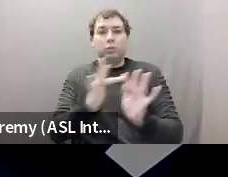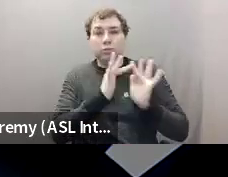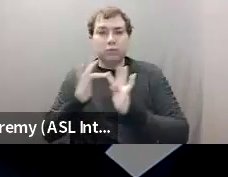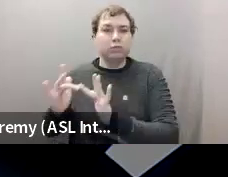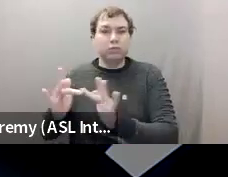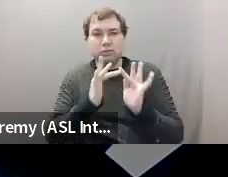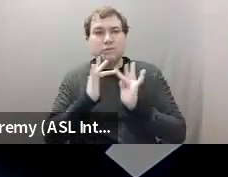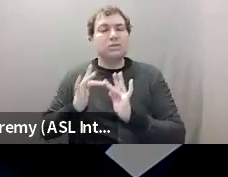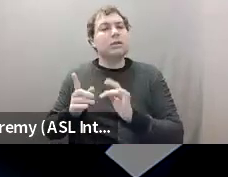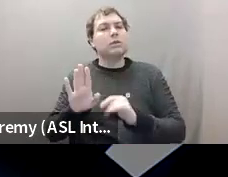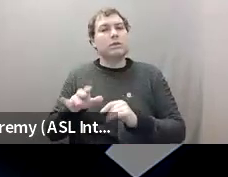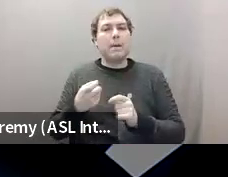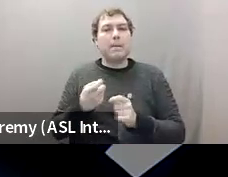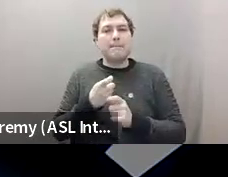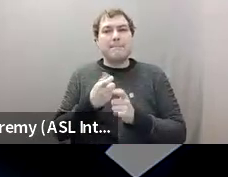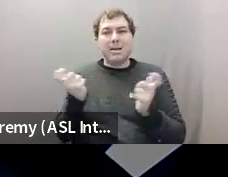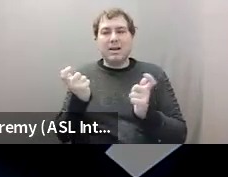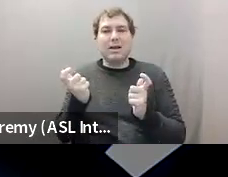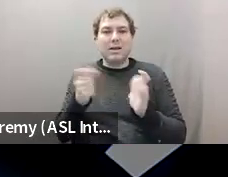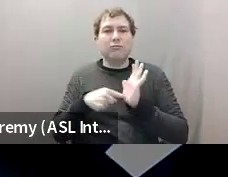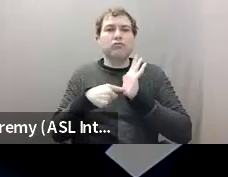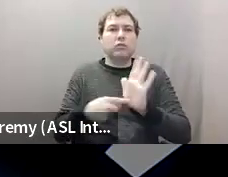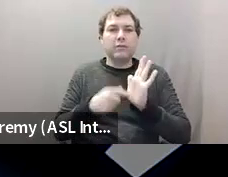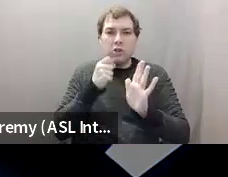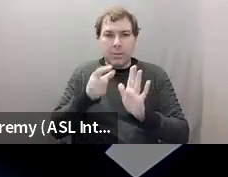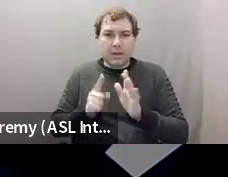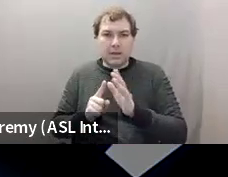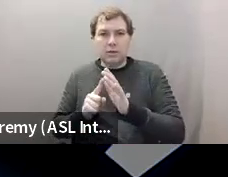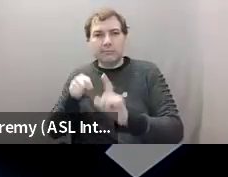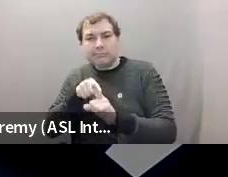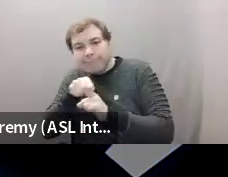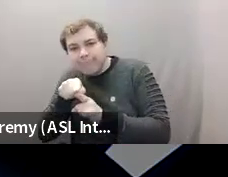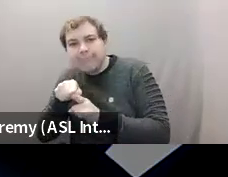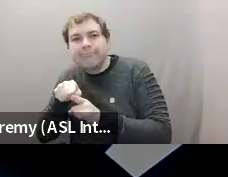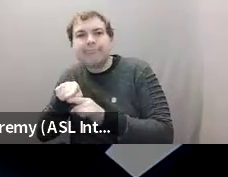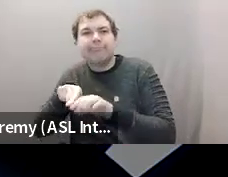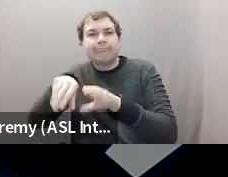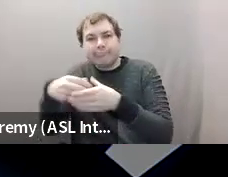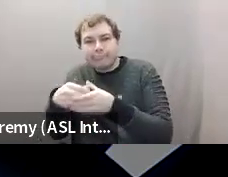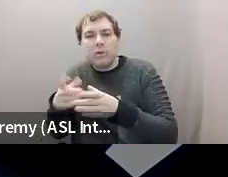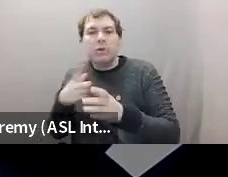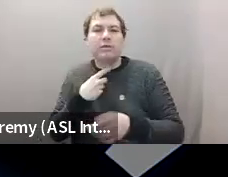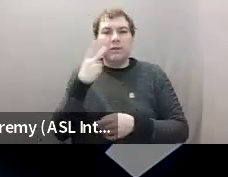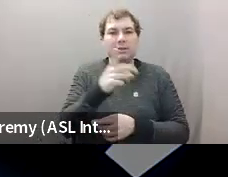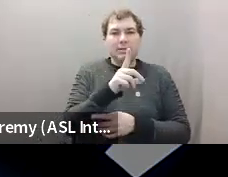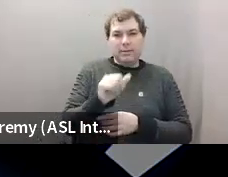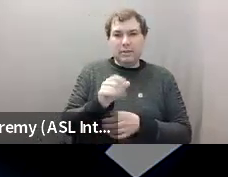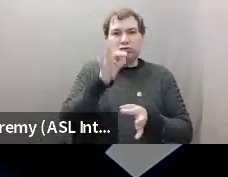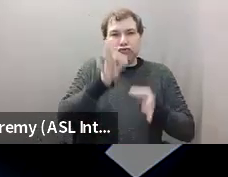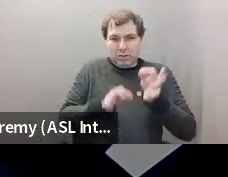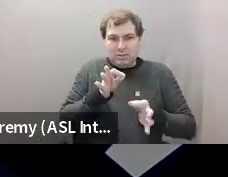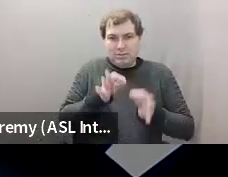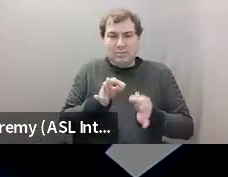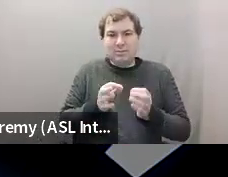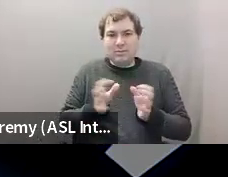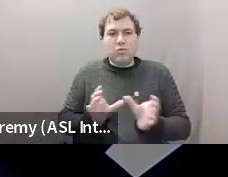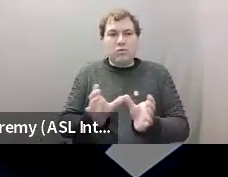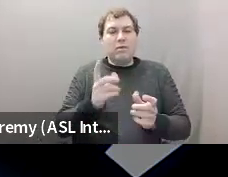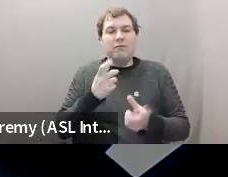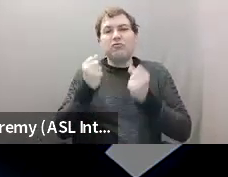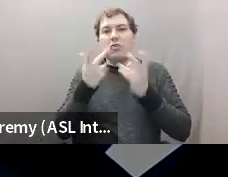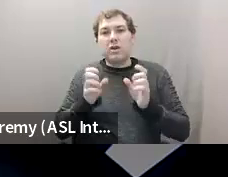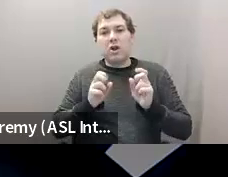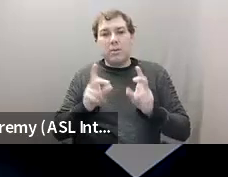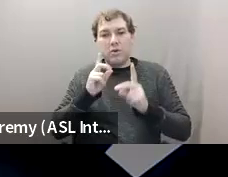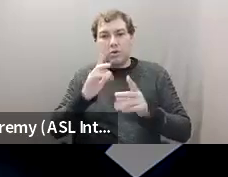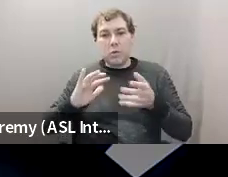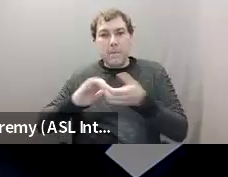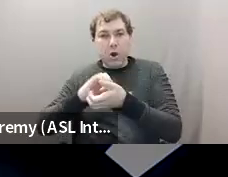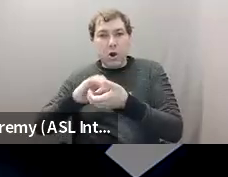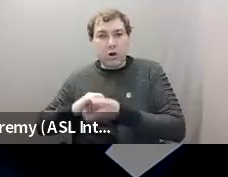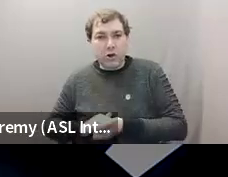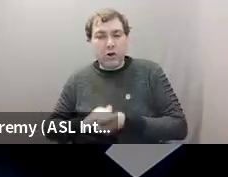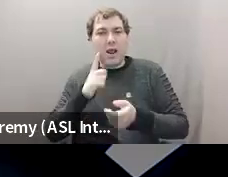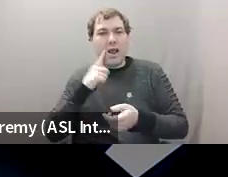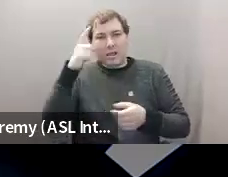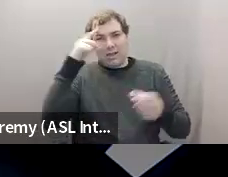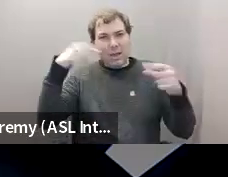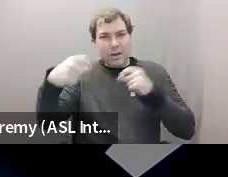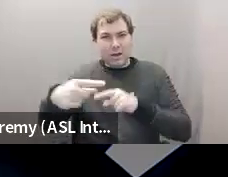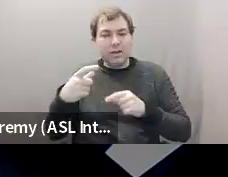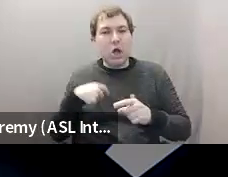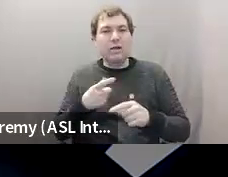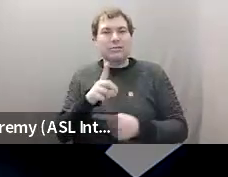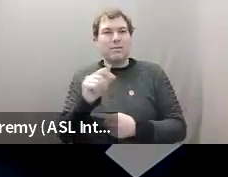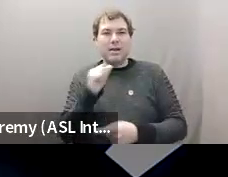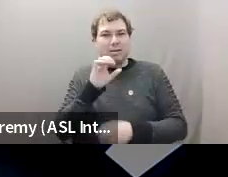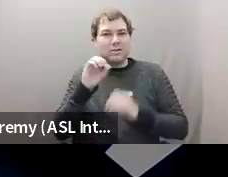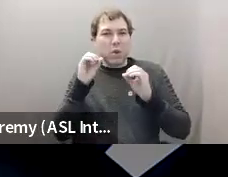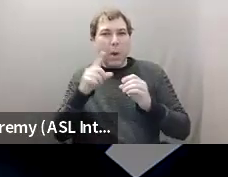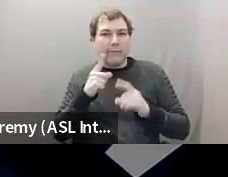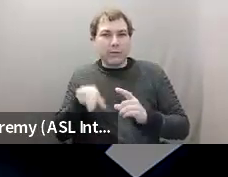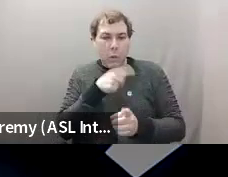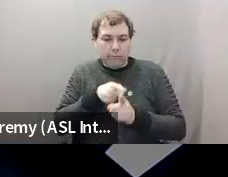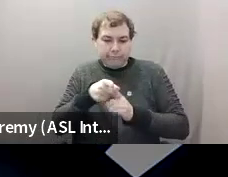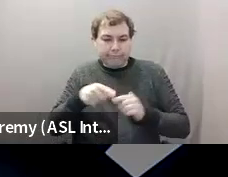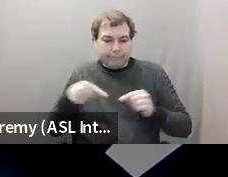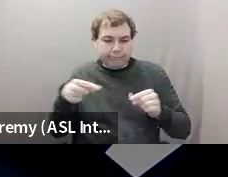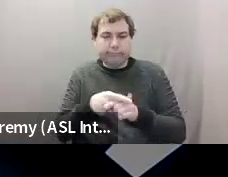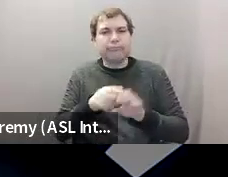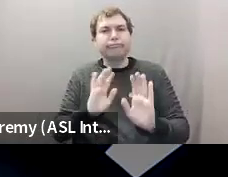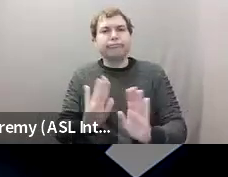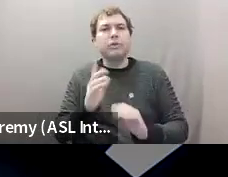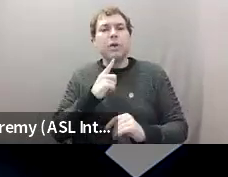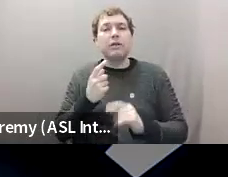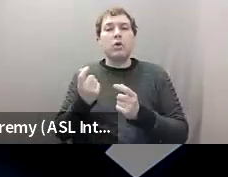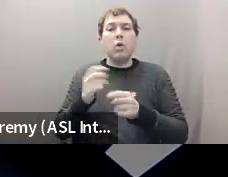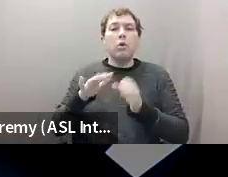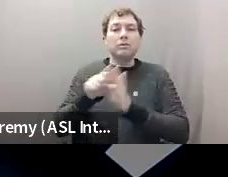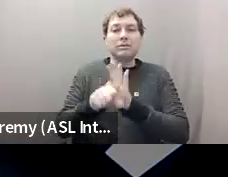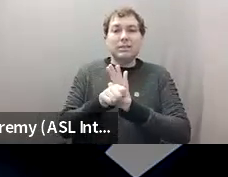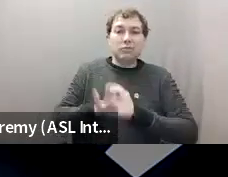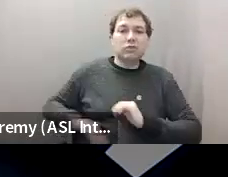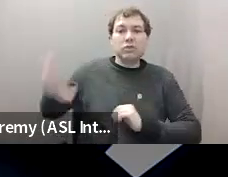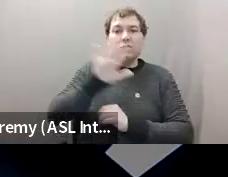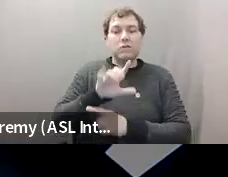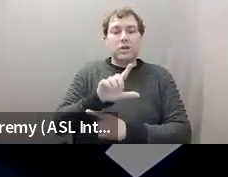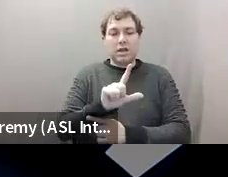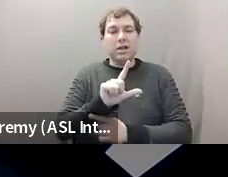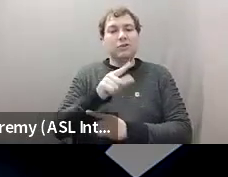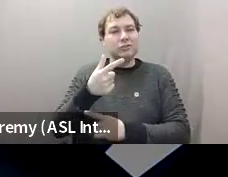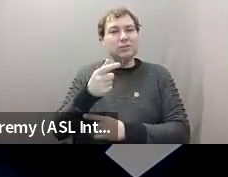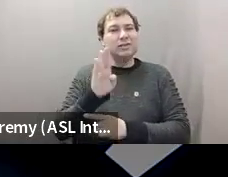Cassidy Thorne: There was a big emphasis of not siloing. And we've really seen that in the disability, justice movement, when we have so many opportunities to partner and collaborate because disability knows no intersection, so I would highly recommend. I did a whole State search for like Lgbtq, ia